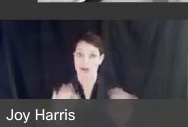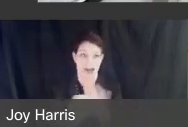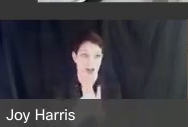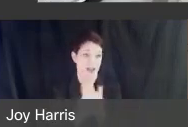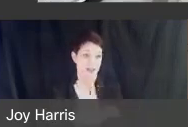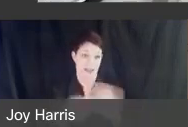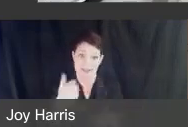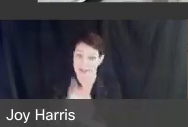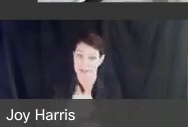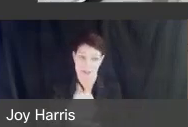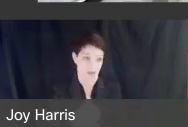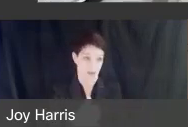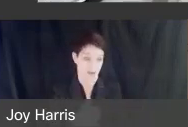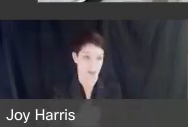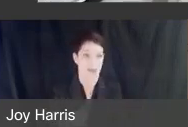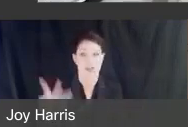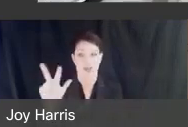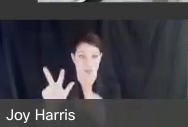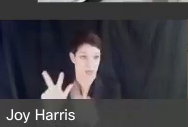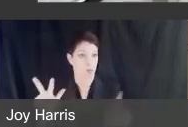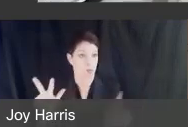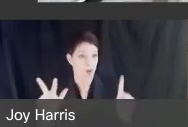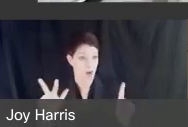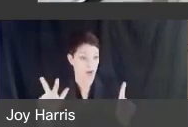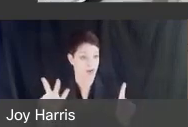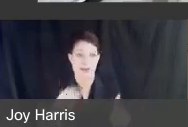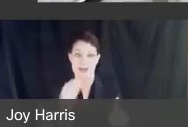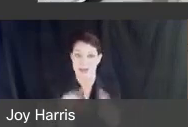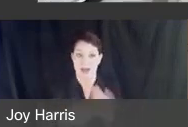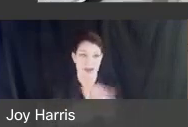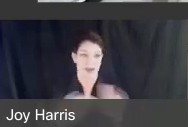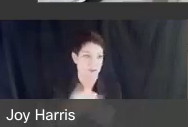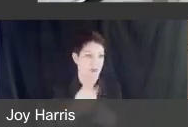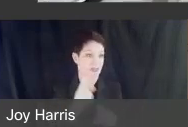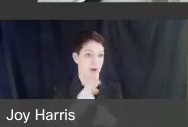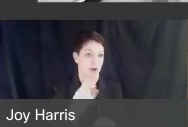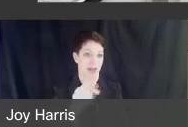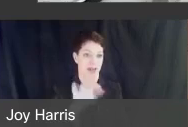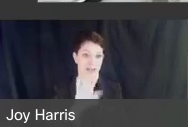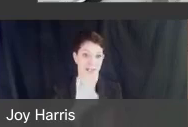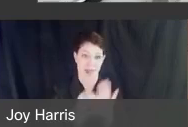and one in three people who are not identifying their ethnicity. So that is a significant